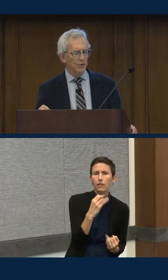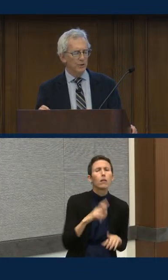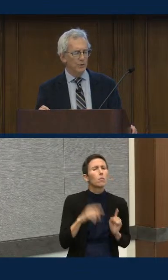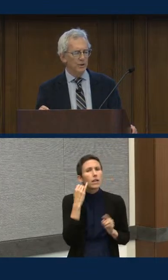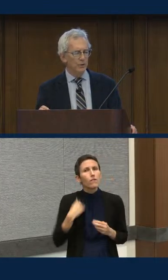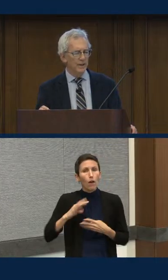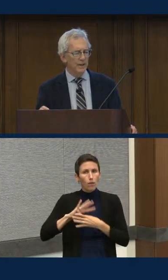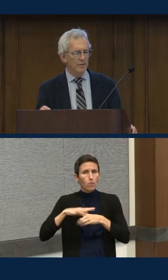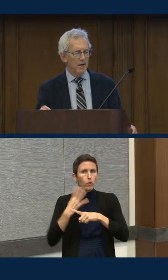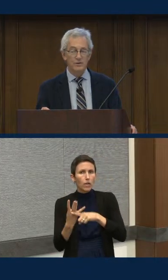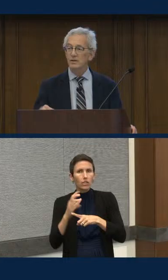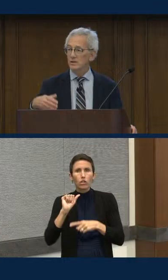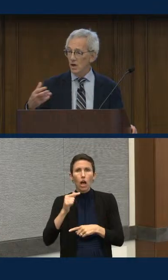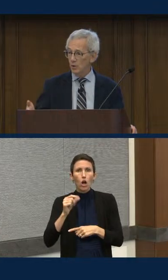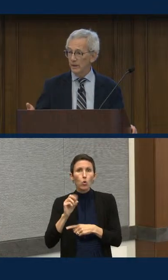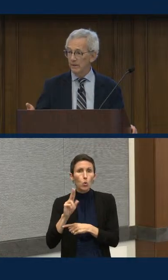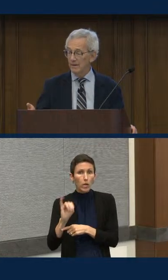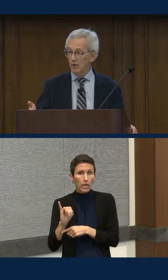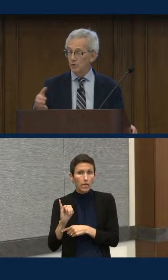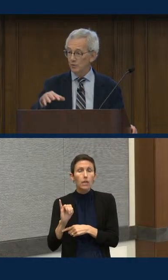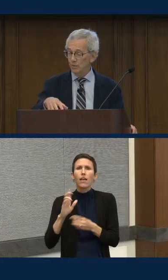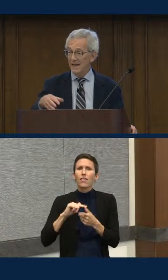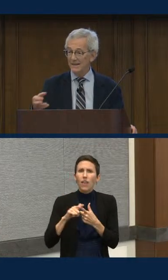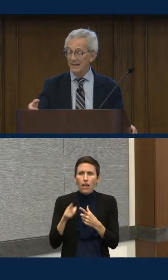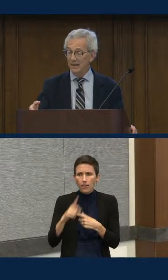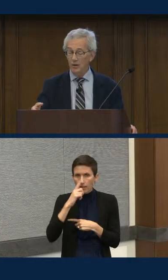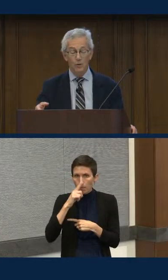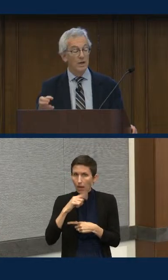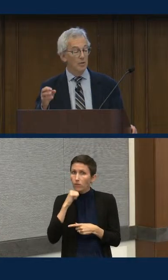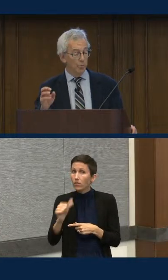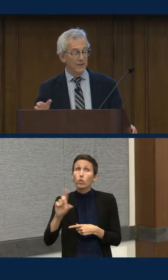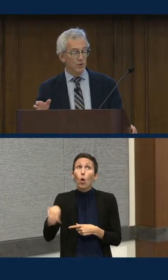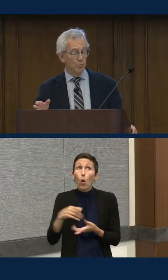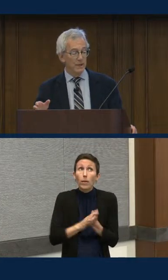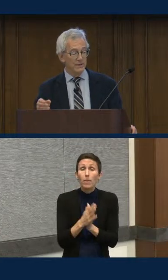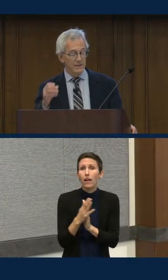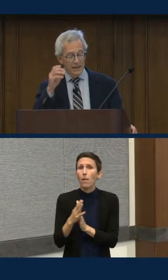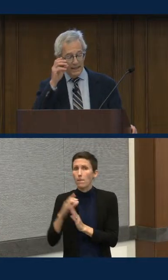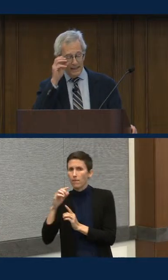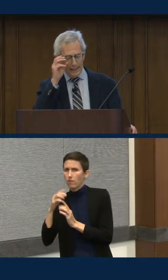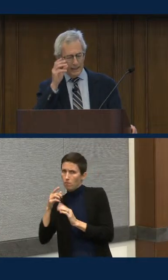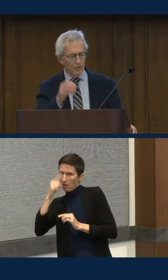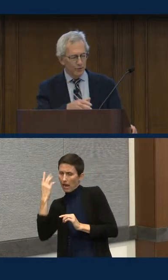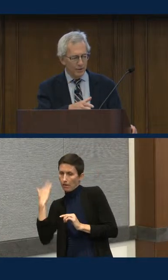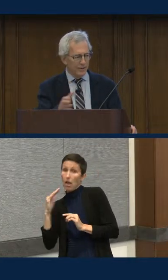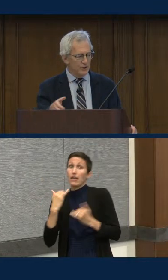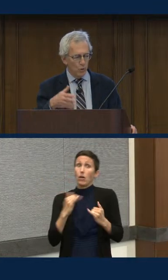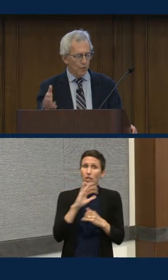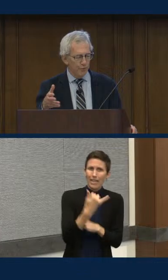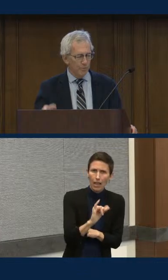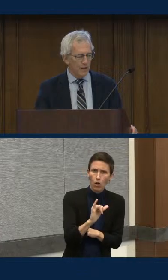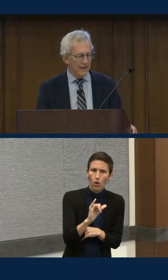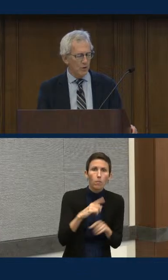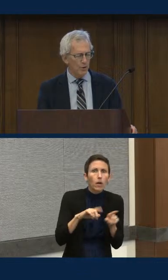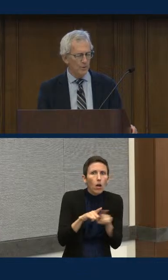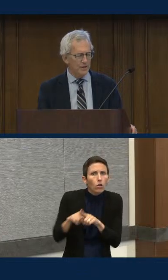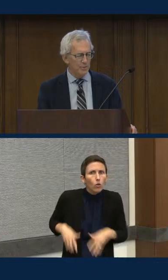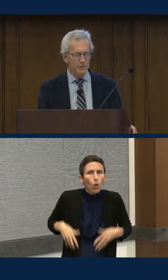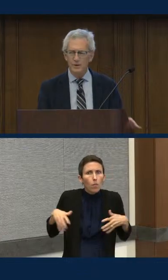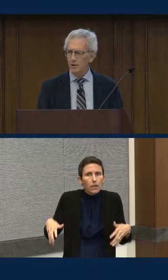agouti you get a mouse now goes from black to yell but is obese